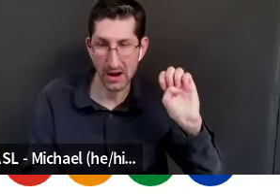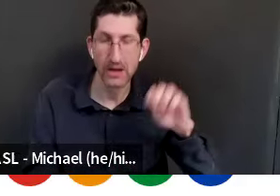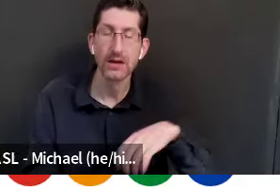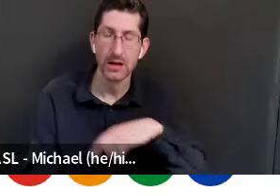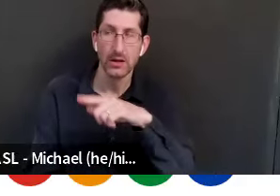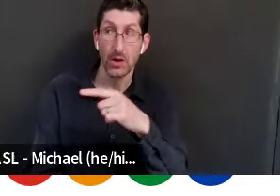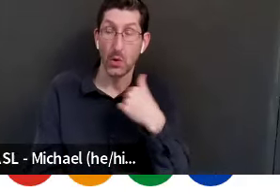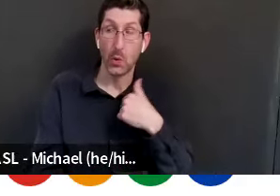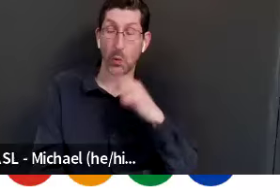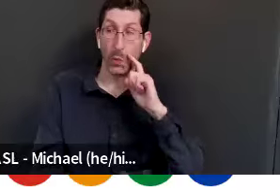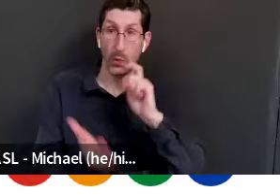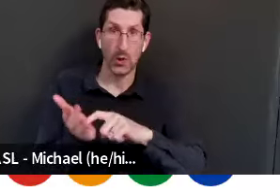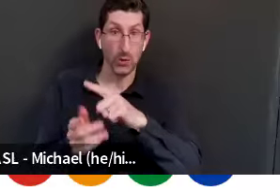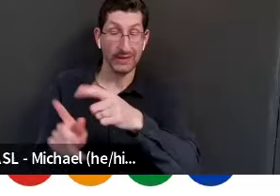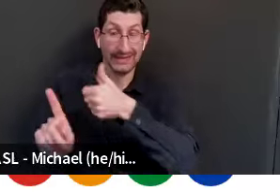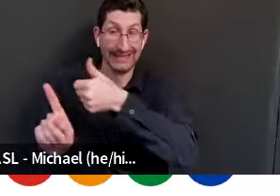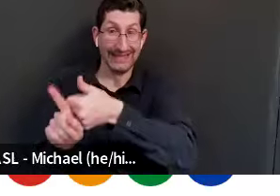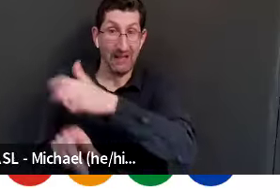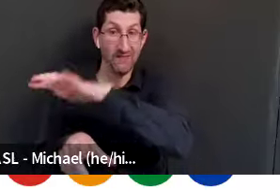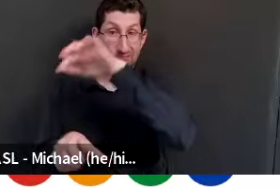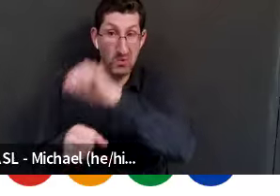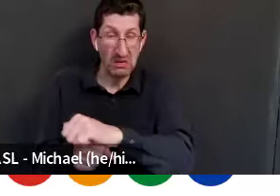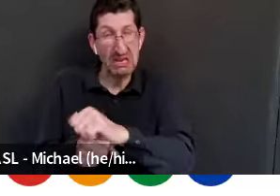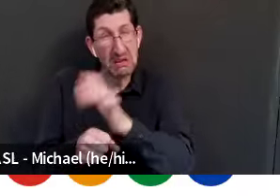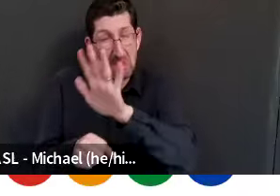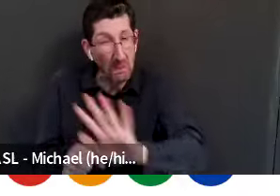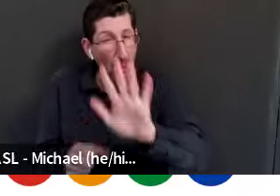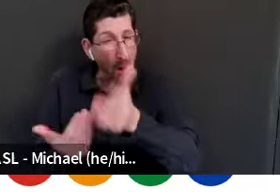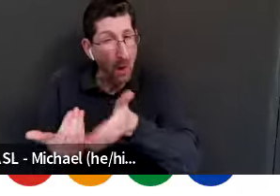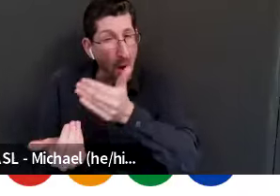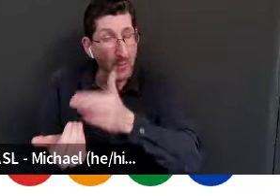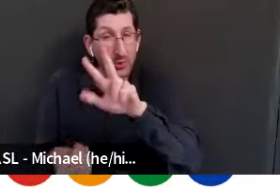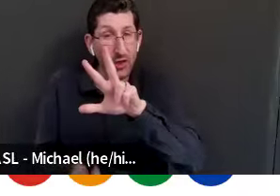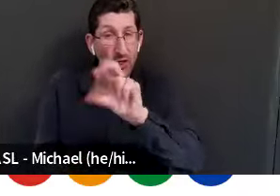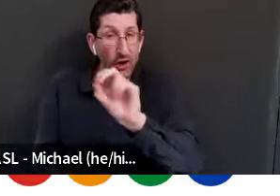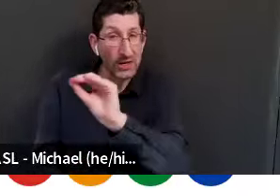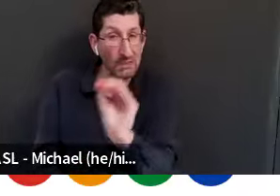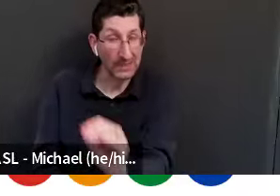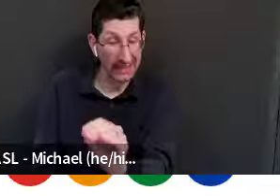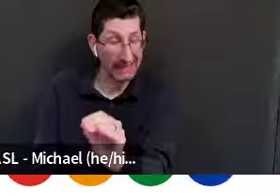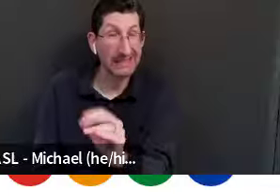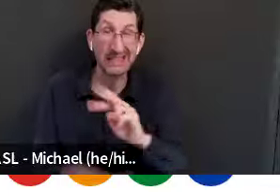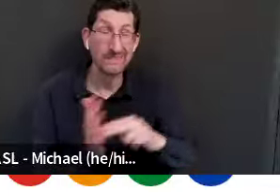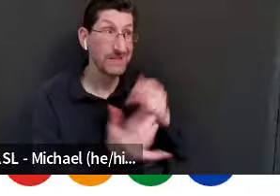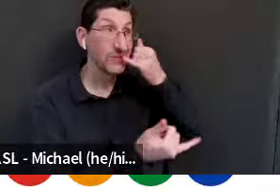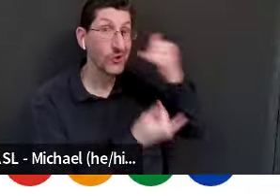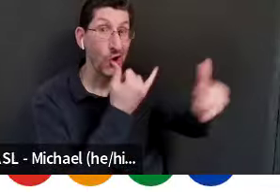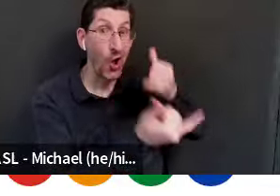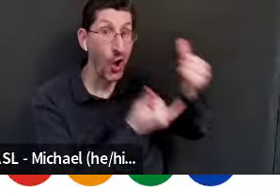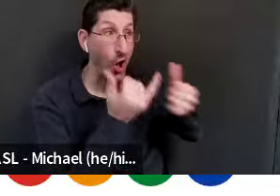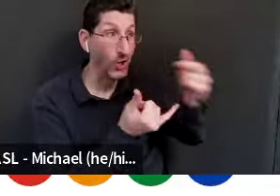HAVE LAUNCHED THROUGH SPARE. WE HAVE SEEN THAT APPROACHING CLOSE TO 30% OF TRIPS BEING BOOKED THAT WAY.